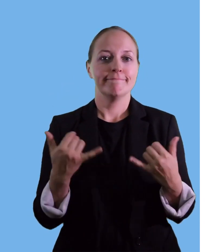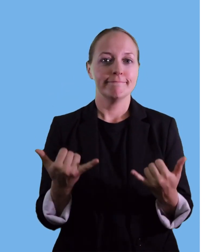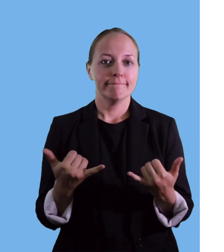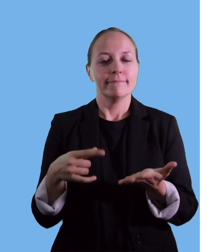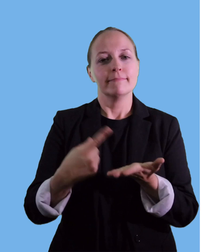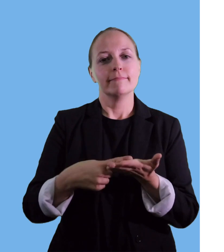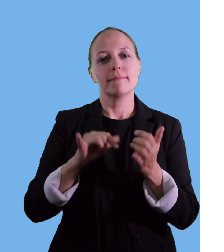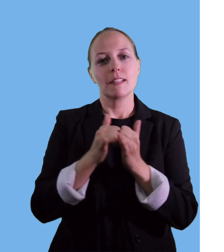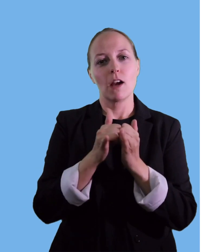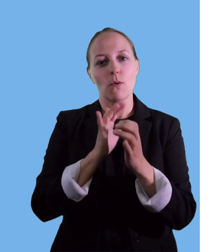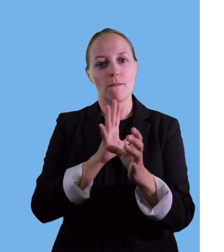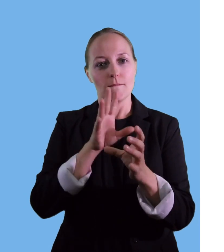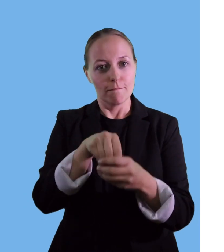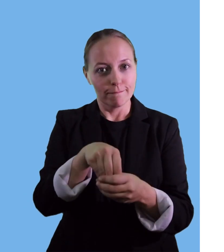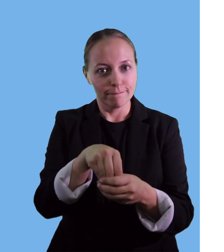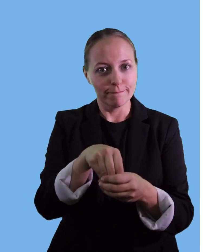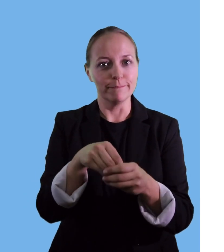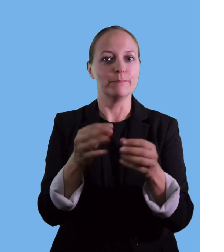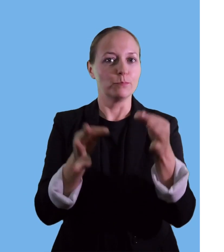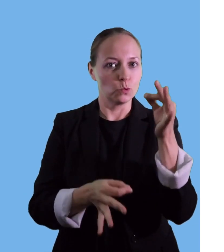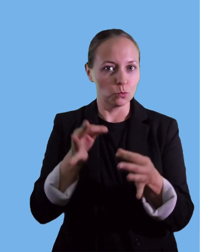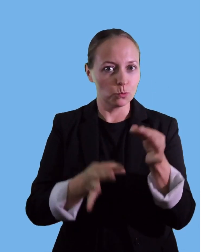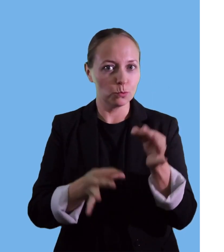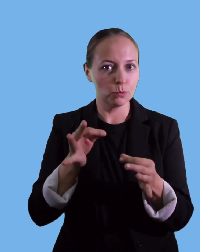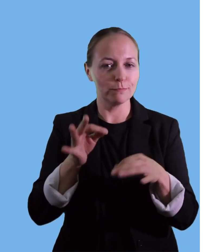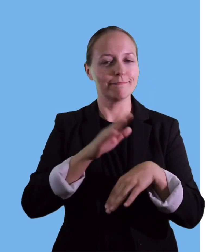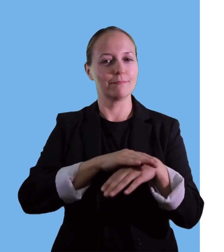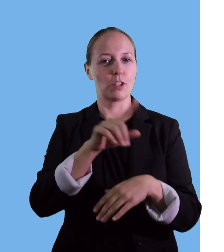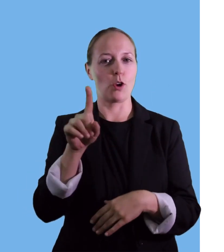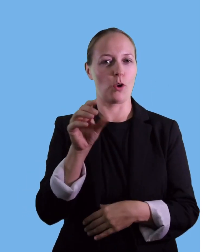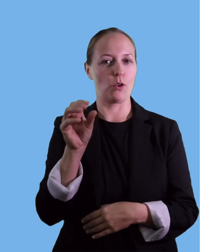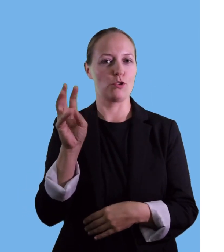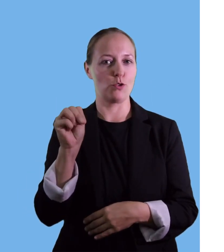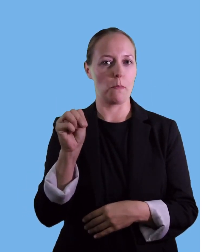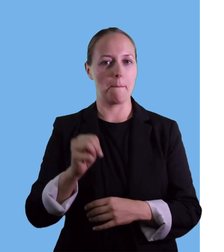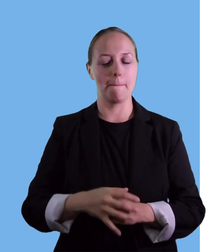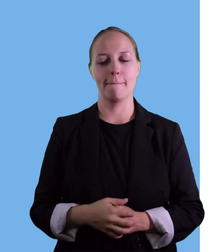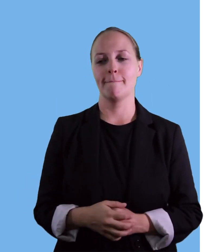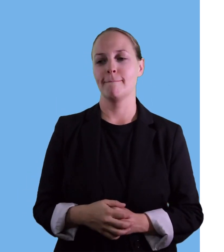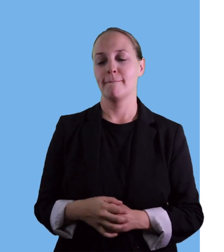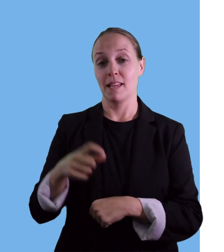Now let's go over how to join and participate in your court hearing on Zoom.